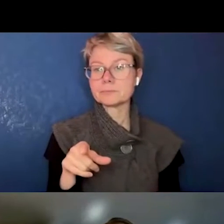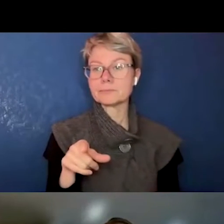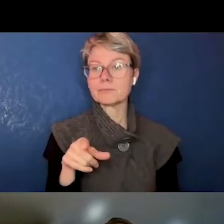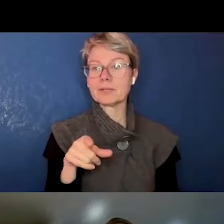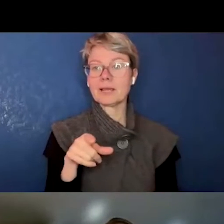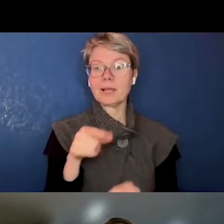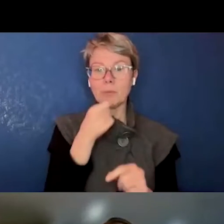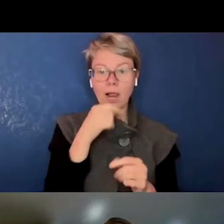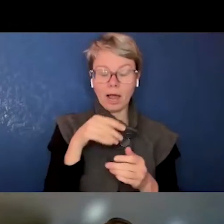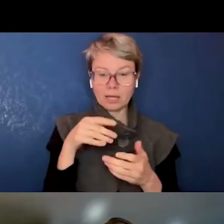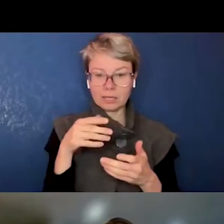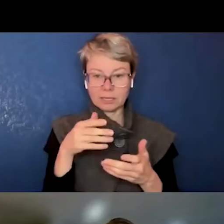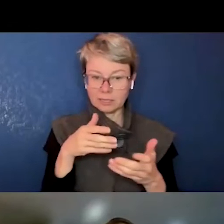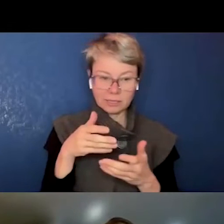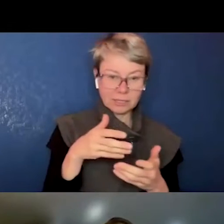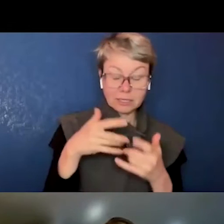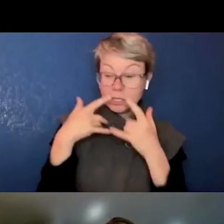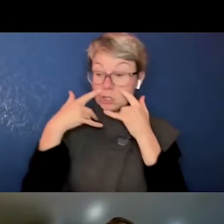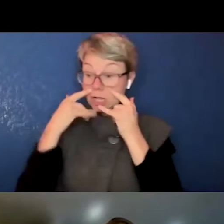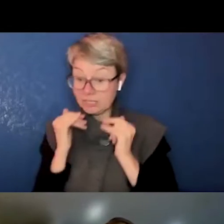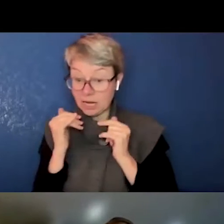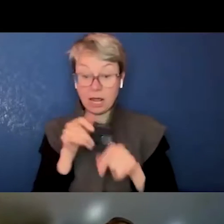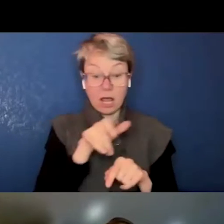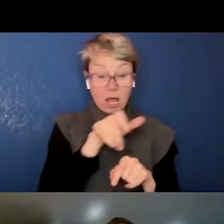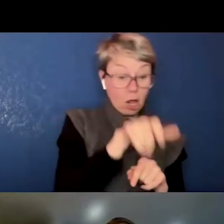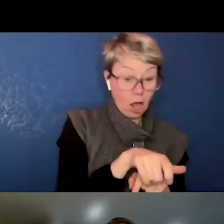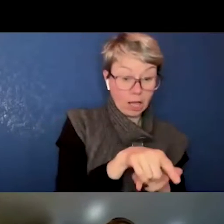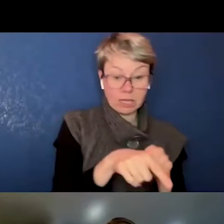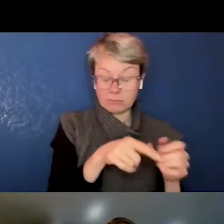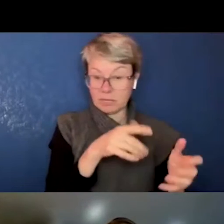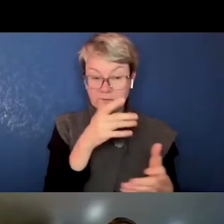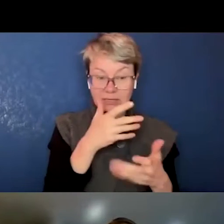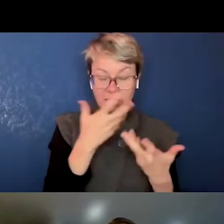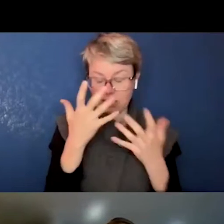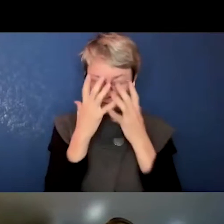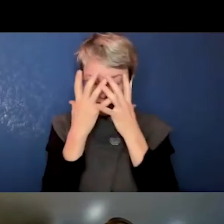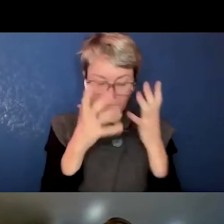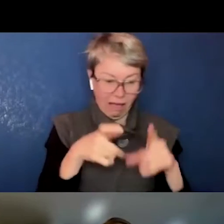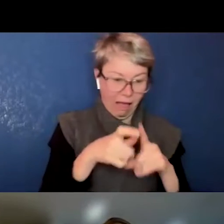between between the solicitor and the client if the client is particularly struggling or has um